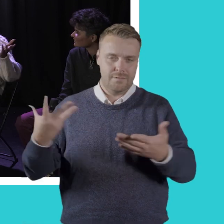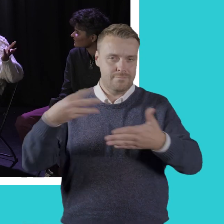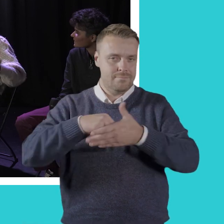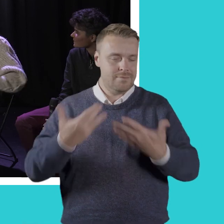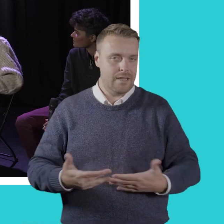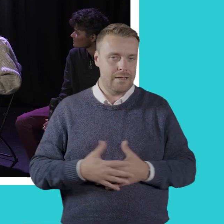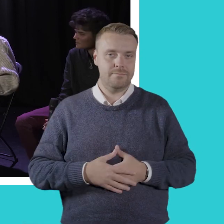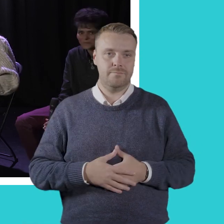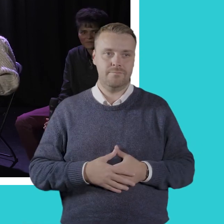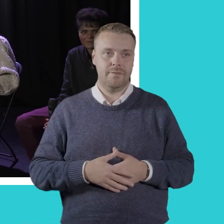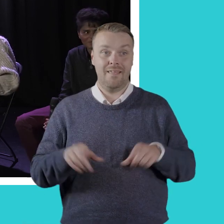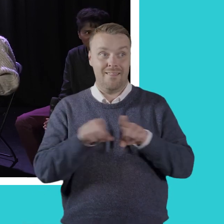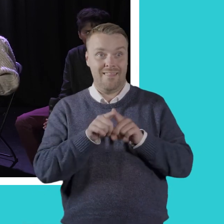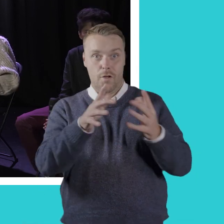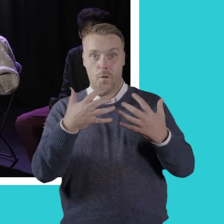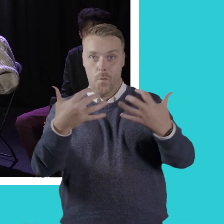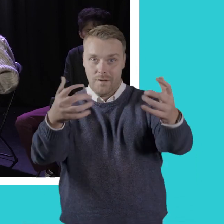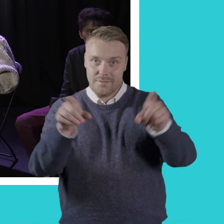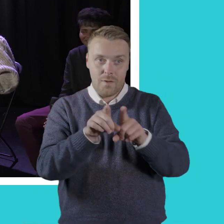contributions., and you guys int he audience for your questions.